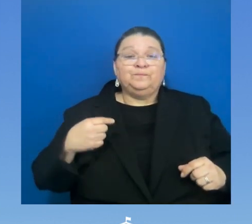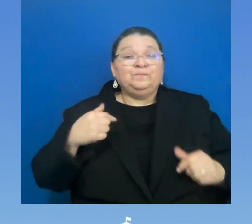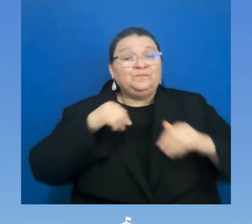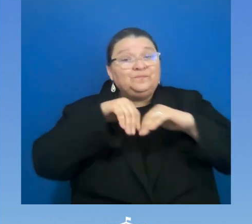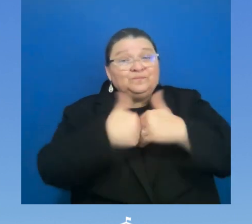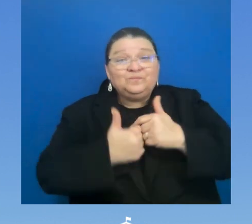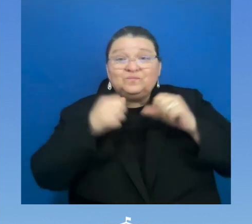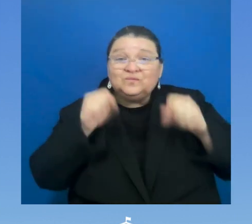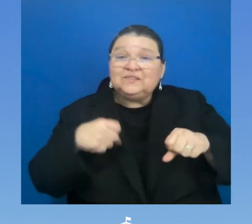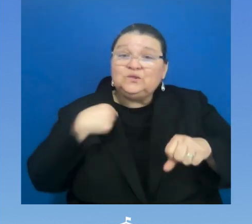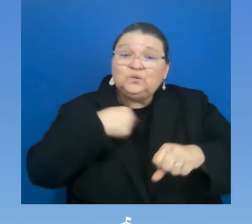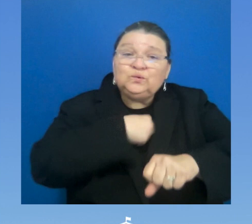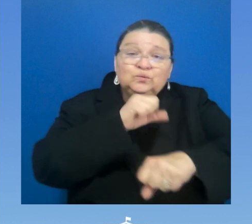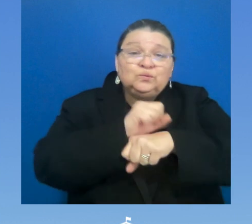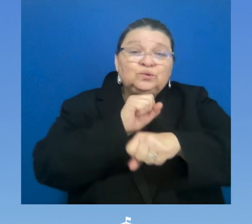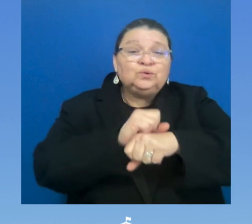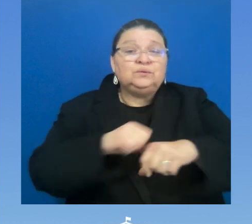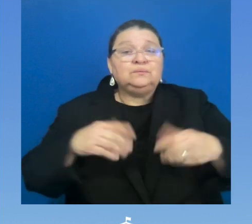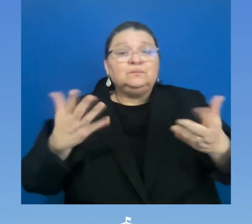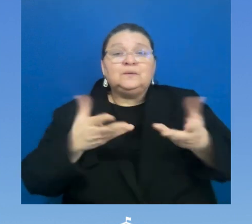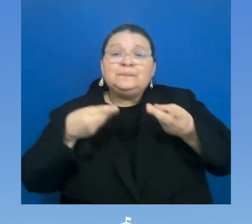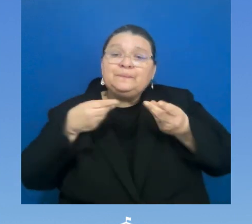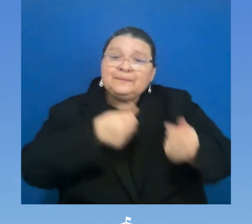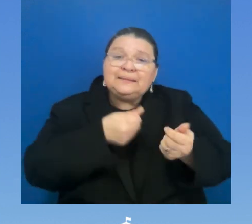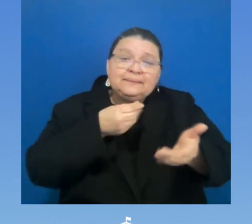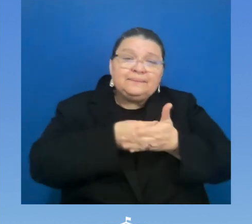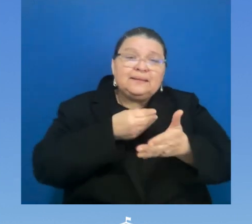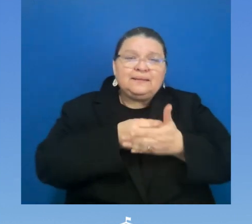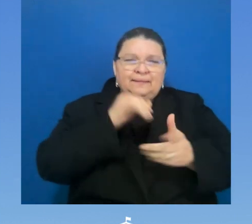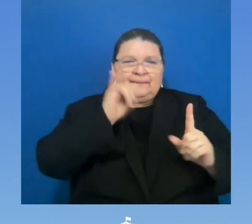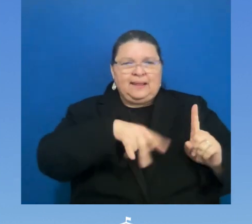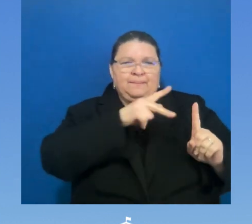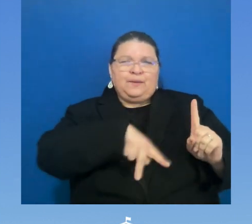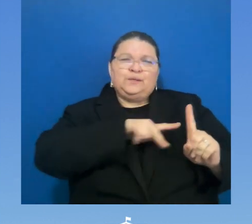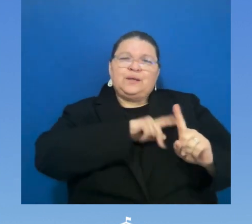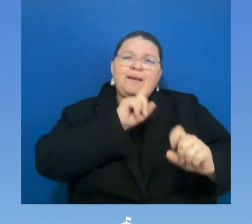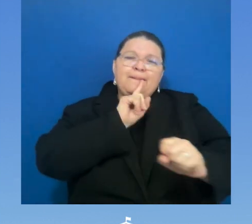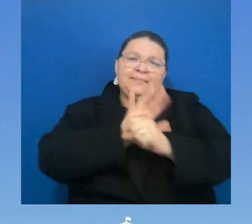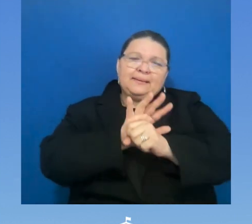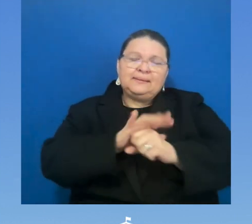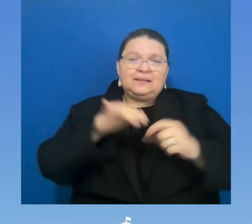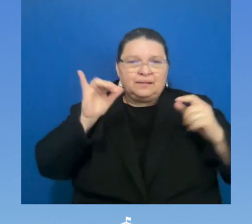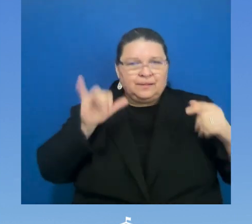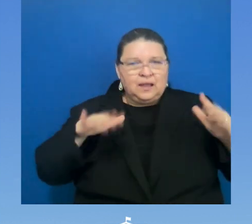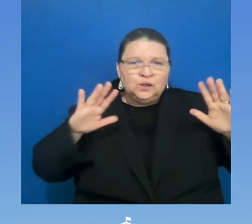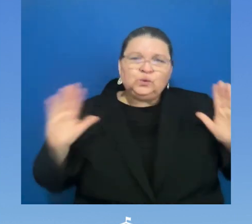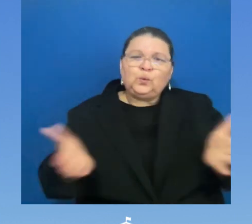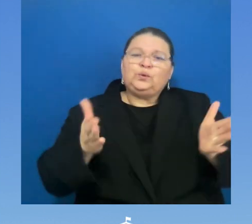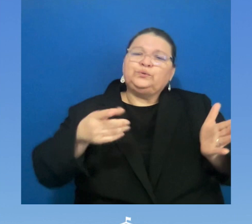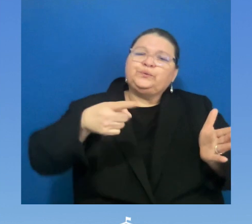And so it's a personal commitment to that. And so I would encourage everyone to be thoughtful about their personal decisions